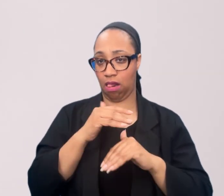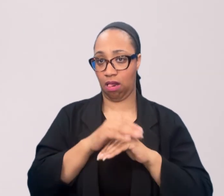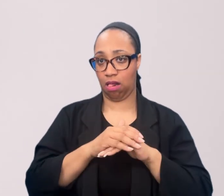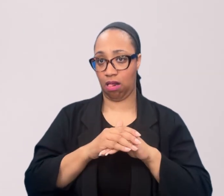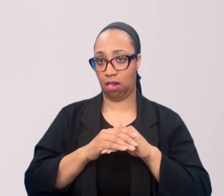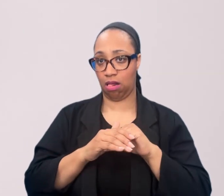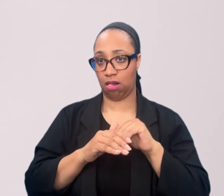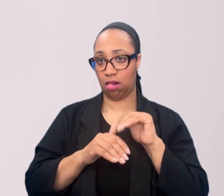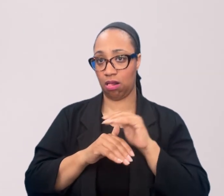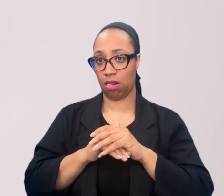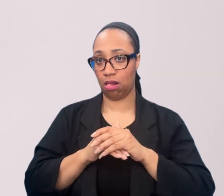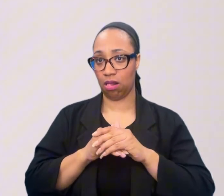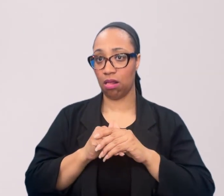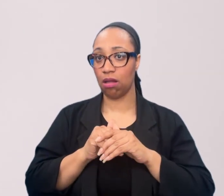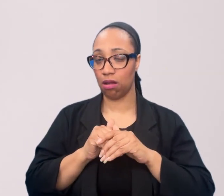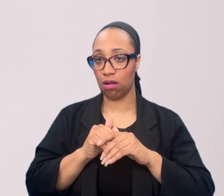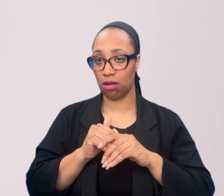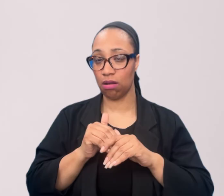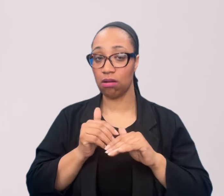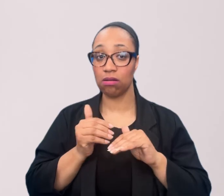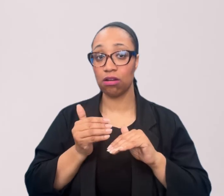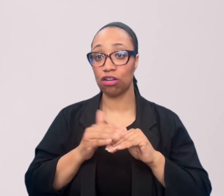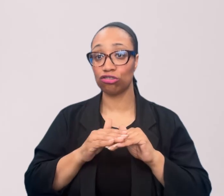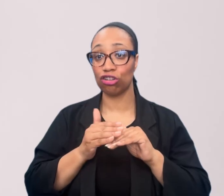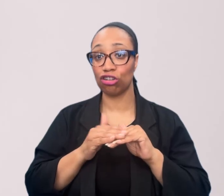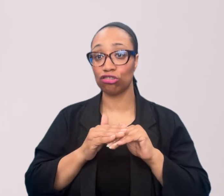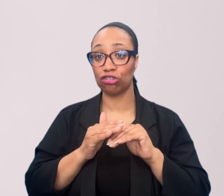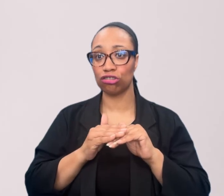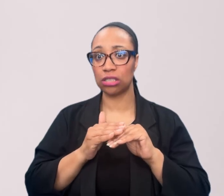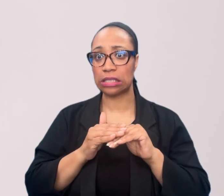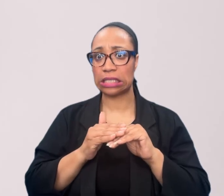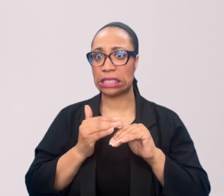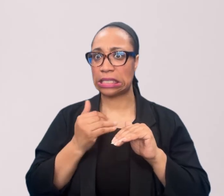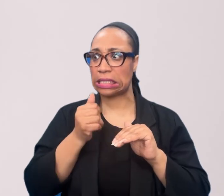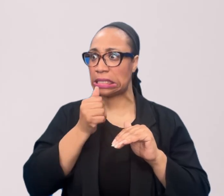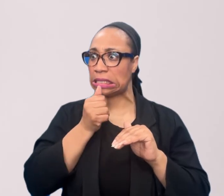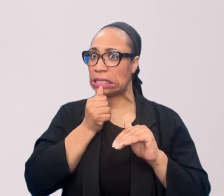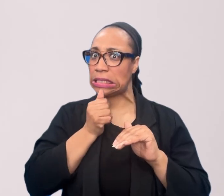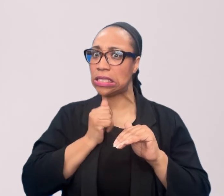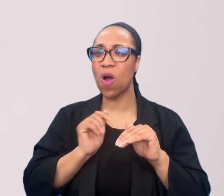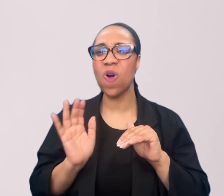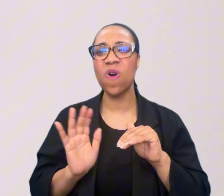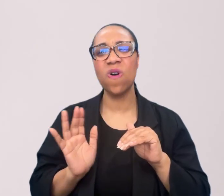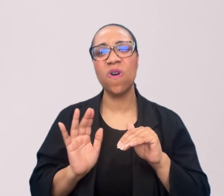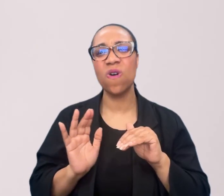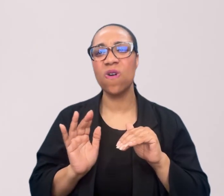more comfortable and so it really is just between whatever feels best for you and your body you will